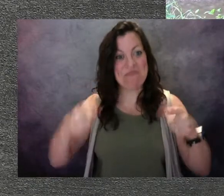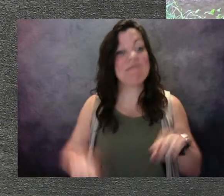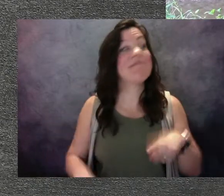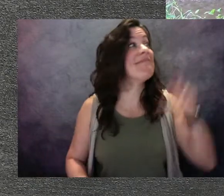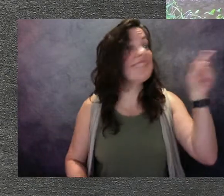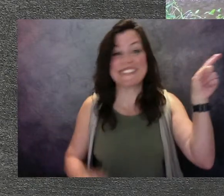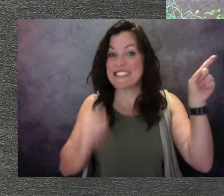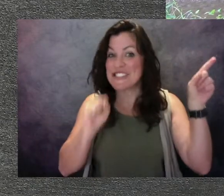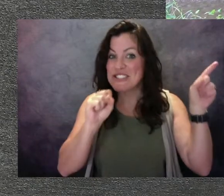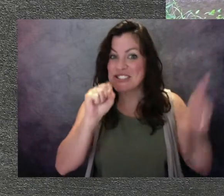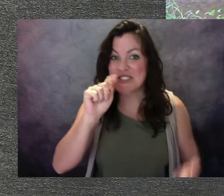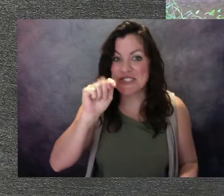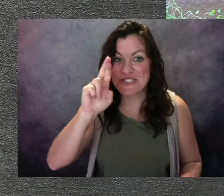This is a stream.